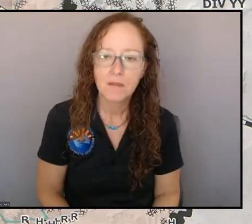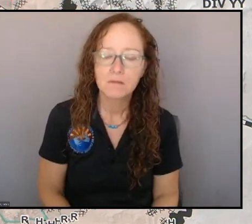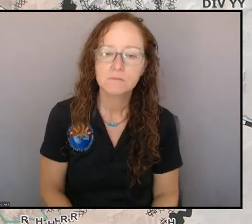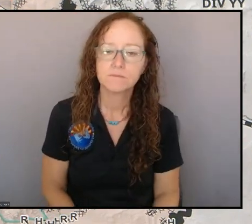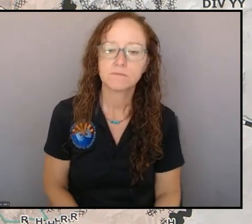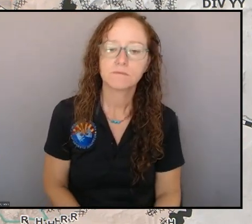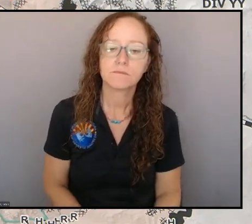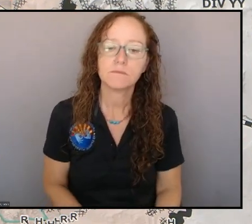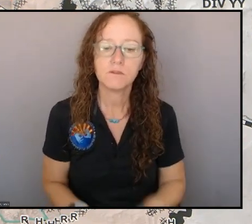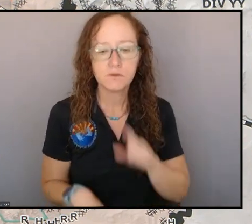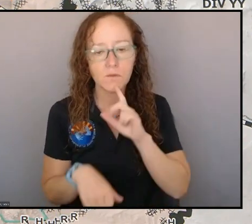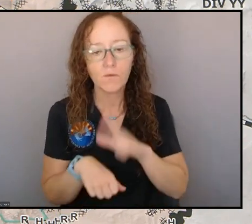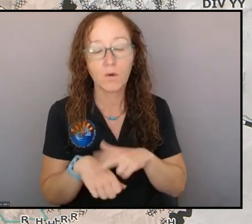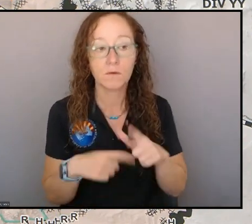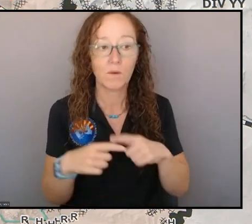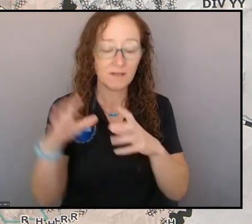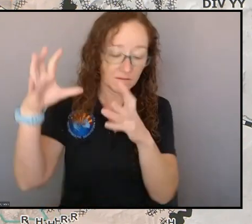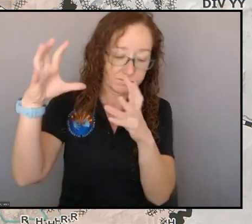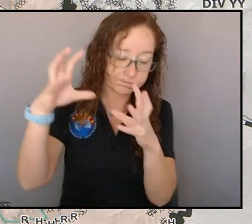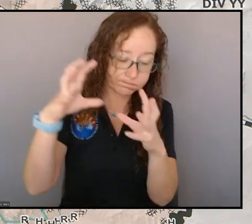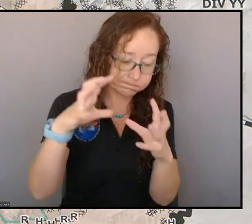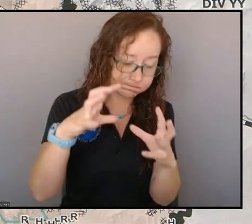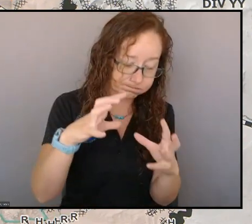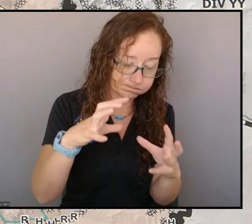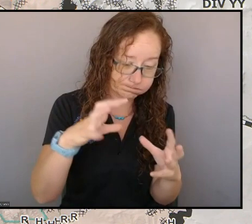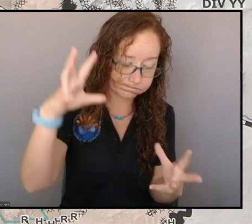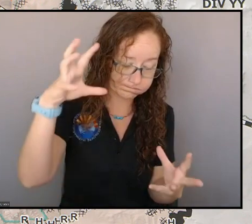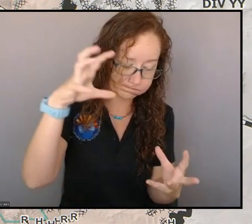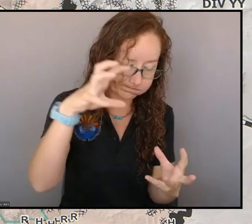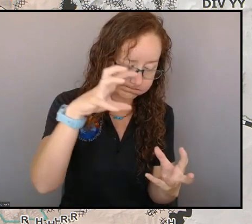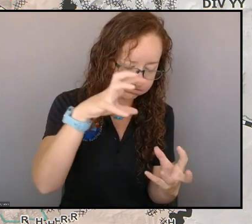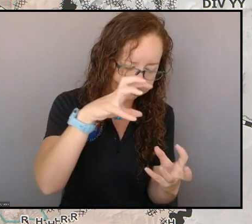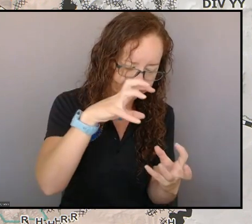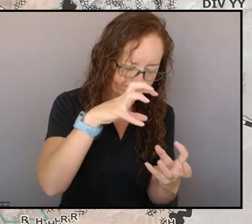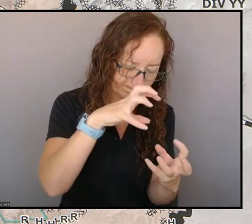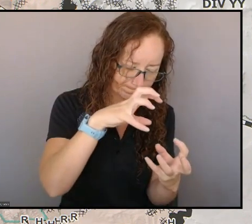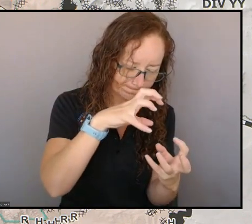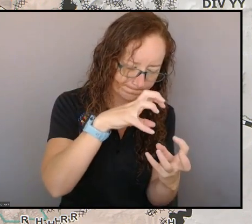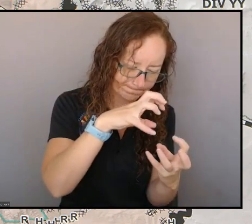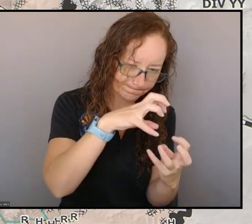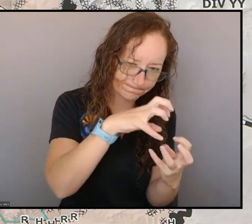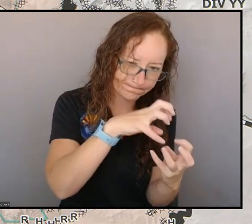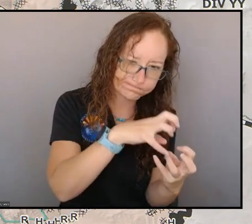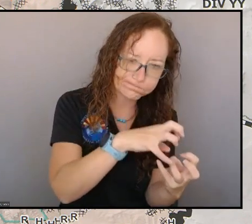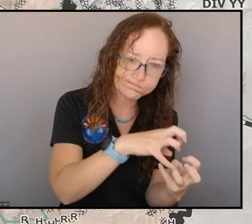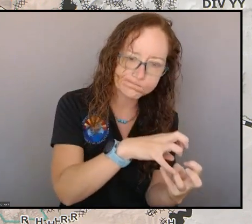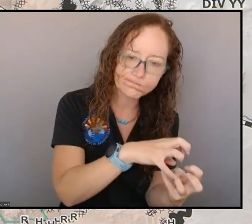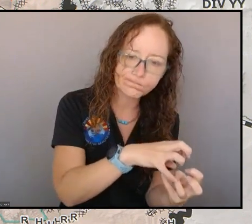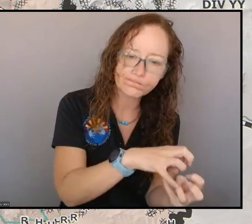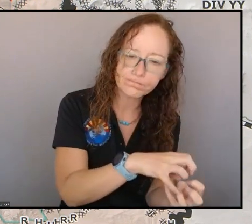surface, you have increasing pressure on the outside of that parcel and that helps it shrink, right? You're